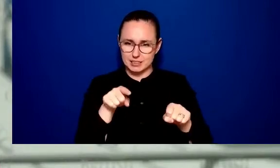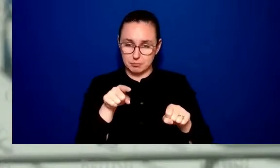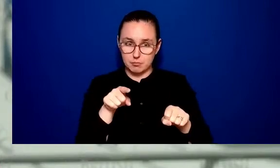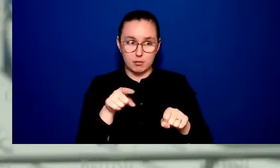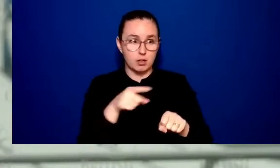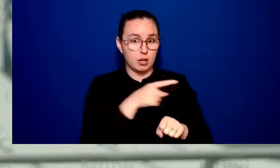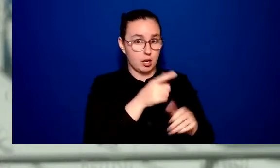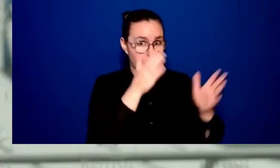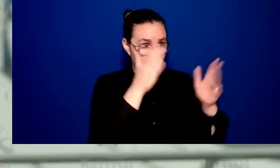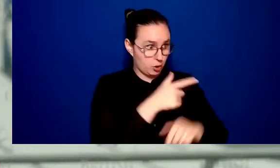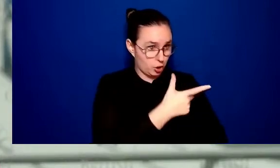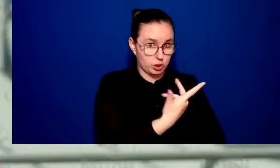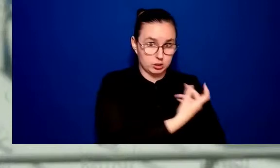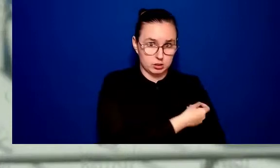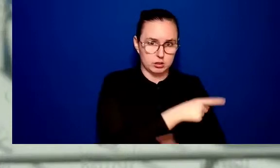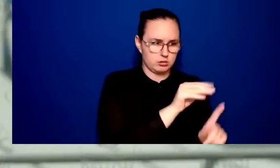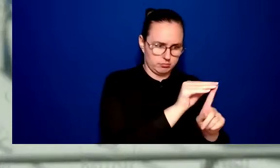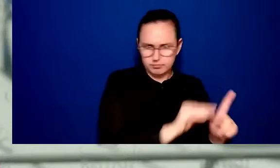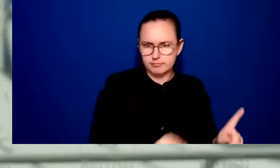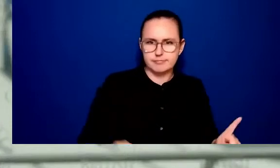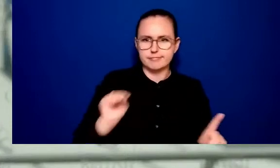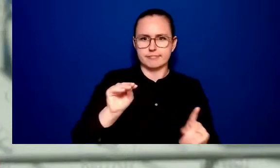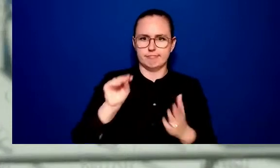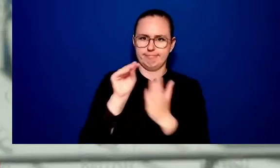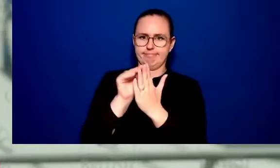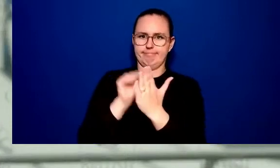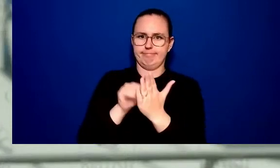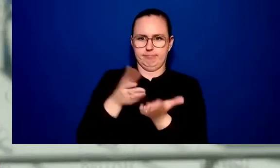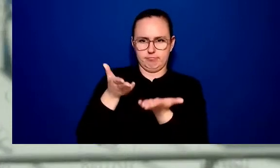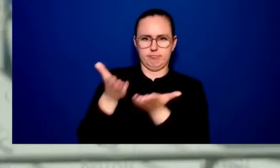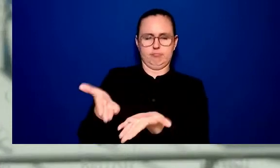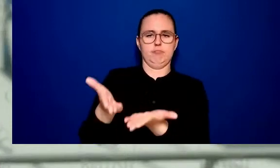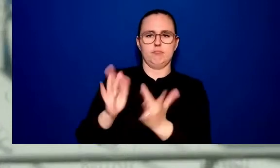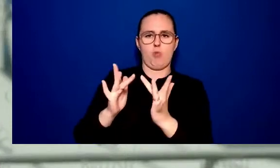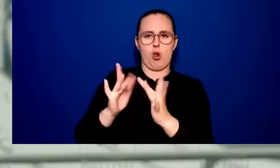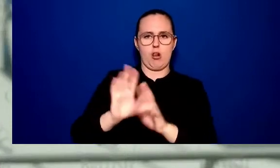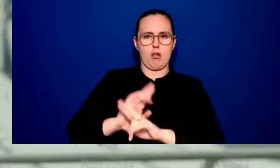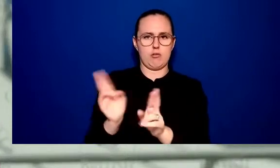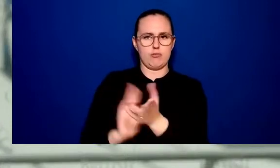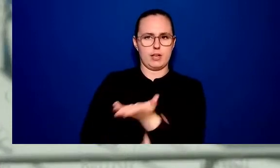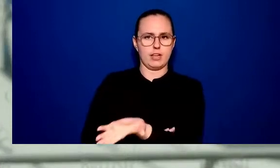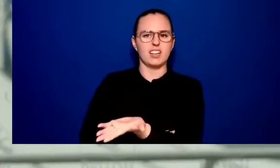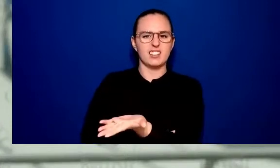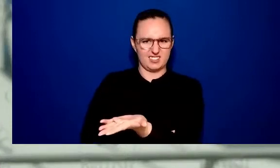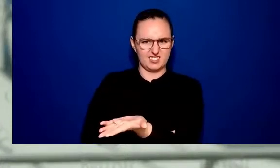few challenges but our B C vaccine card is a good example